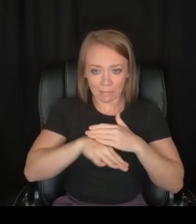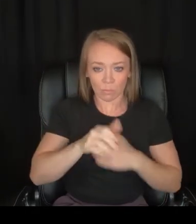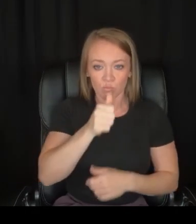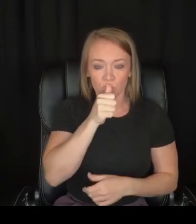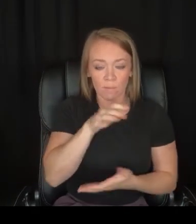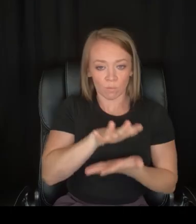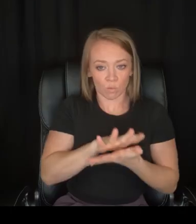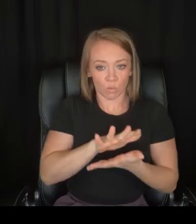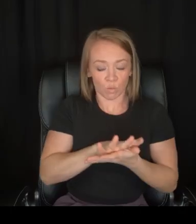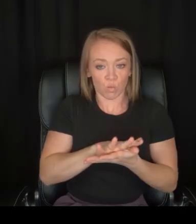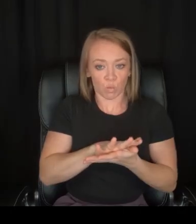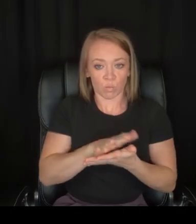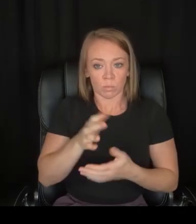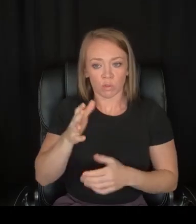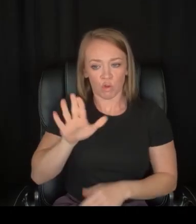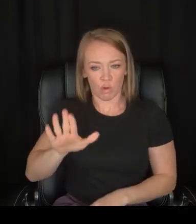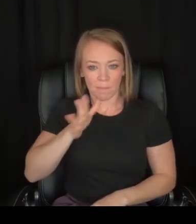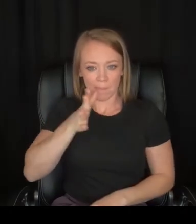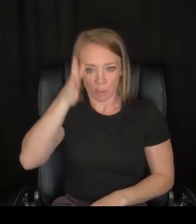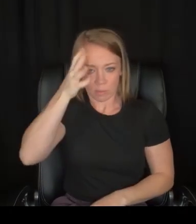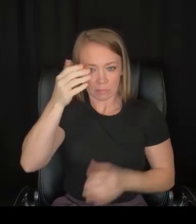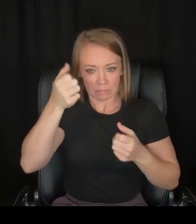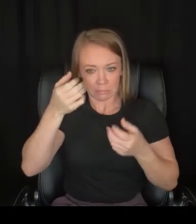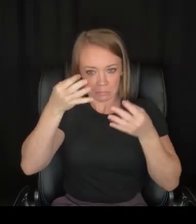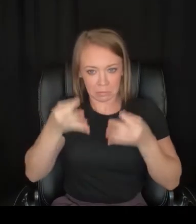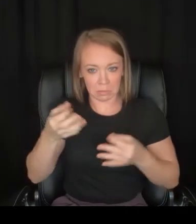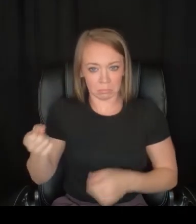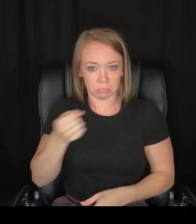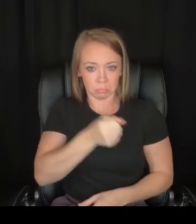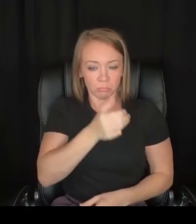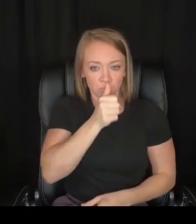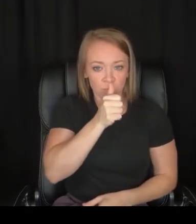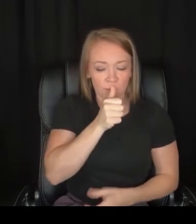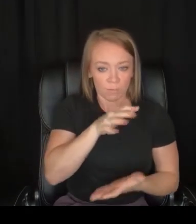They requested transportation from the Oak Hill School District, which was denied.